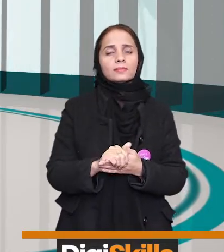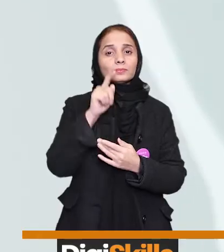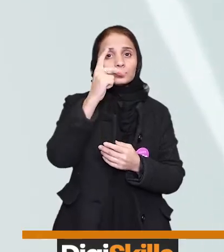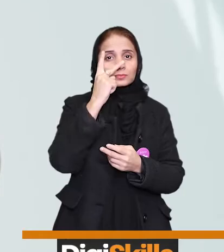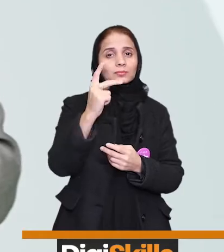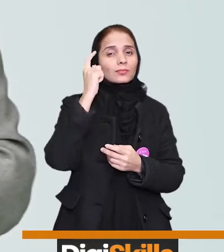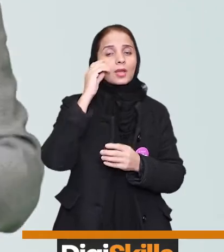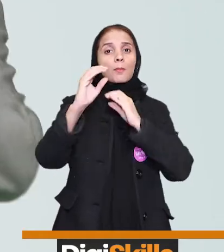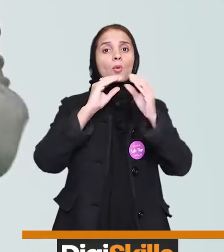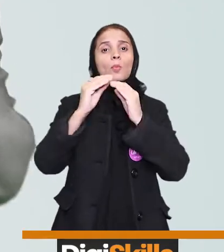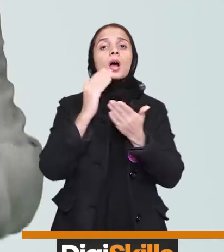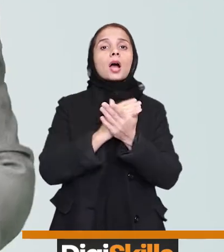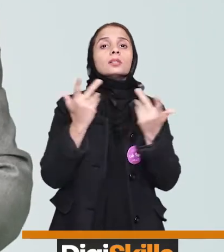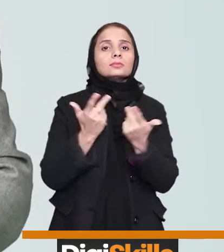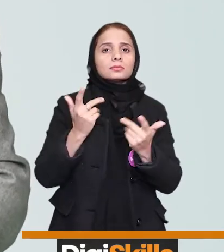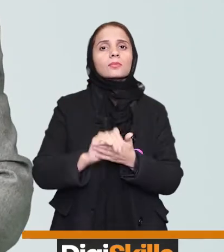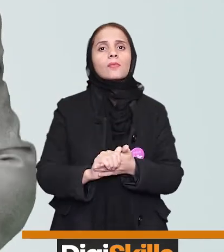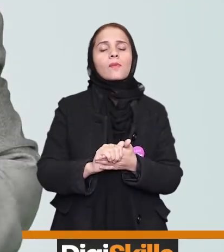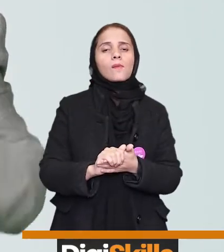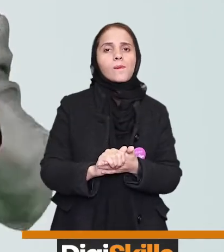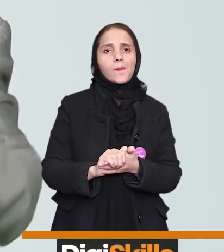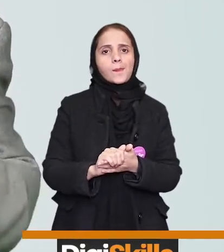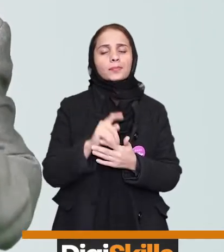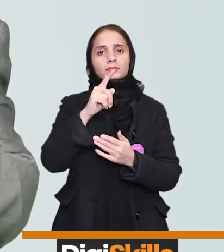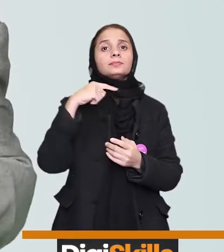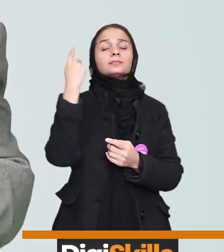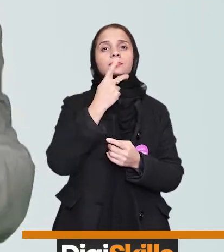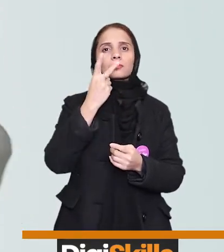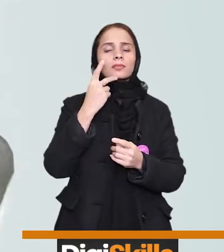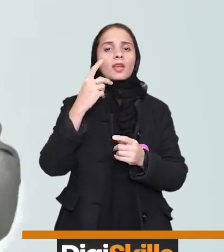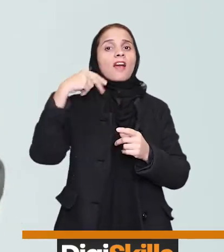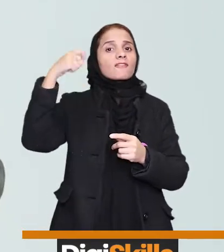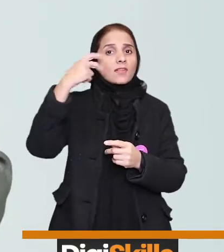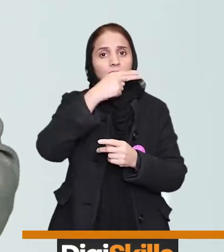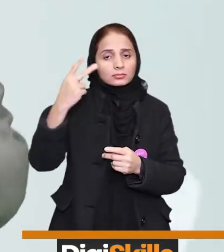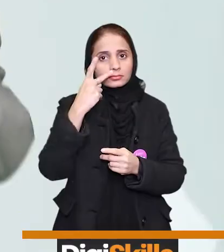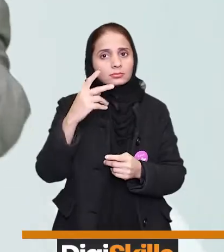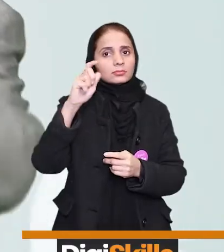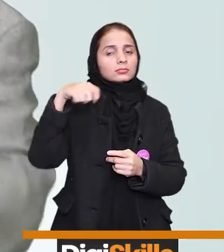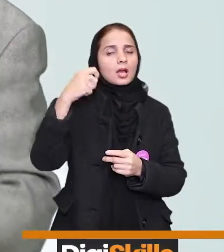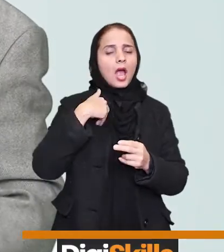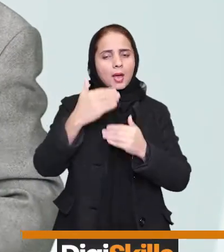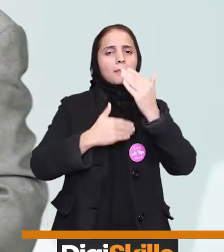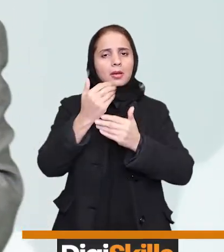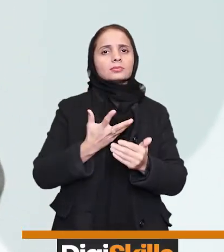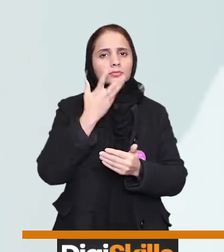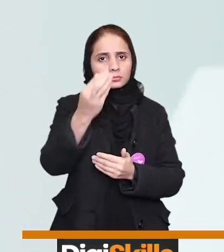You saw how people communicate. A lot of people will surprisingly use video. Which we will talk about ahead.